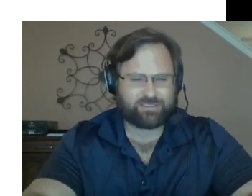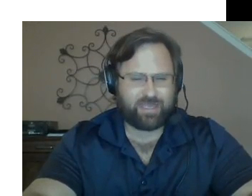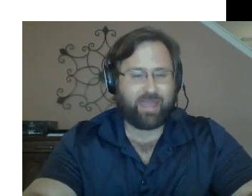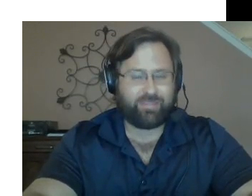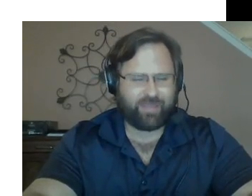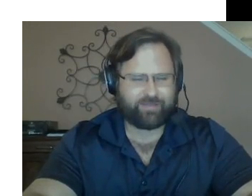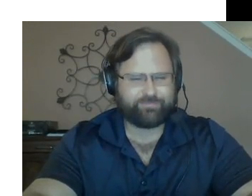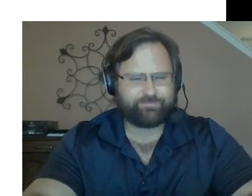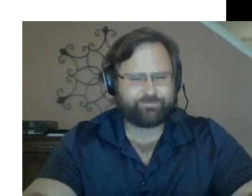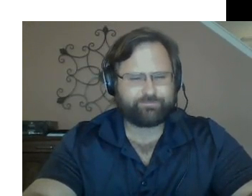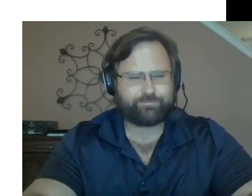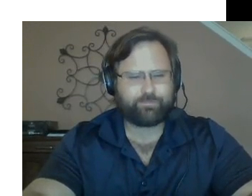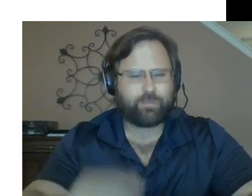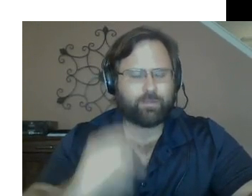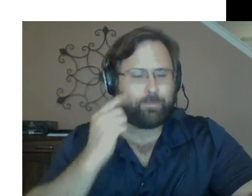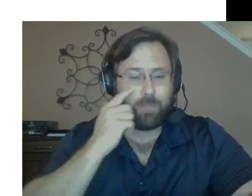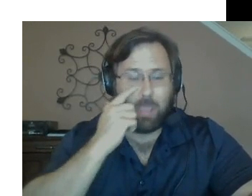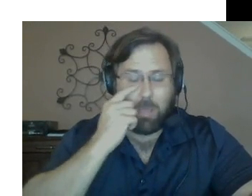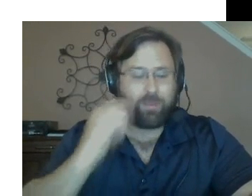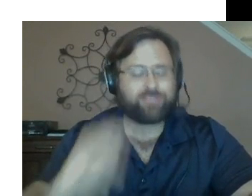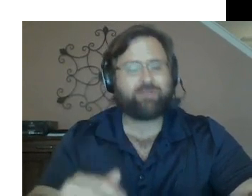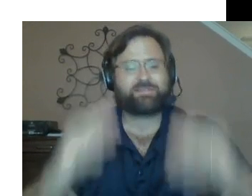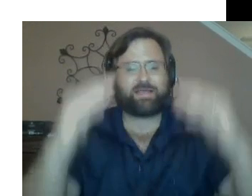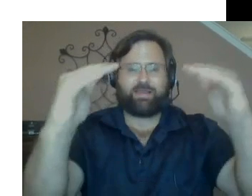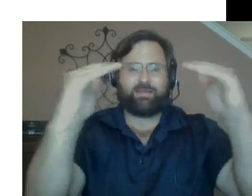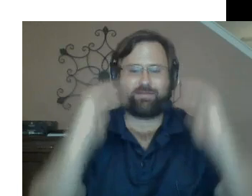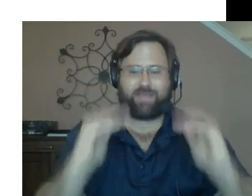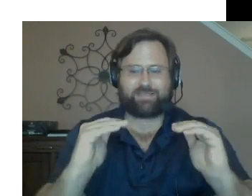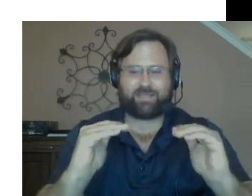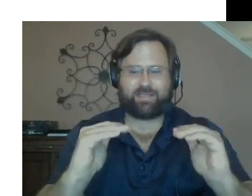sign and then we also have the sign next in the list